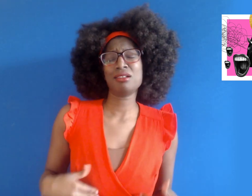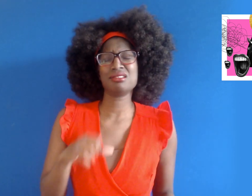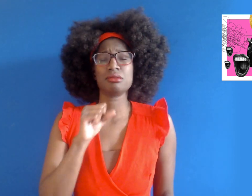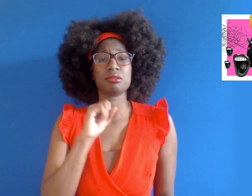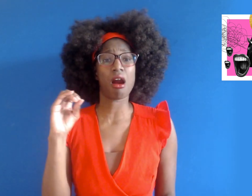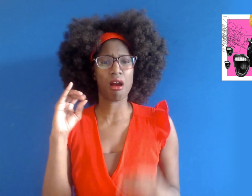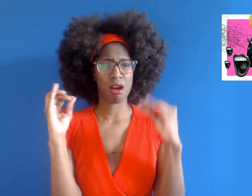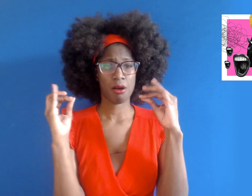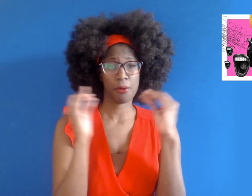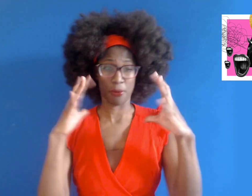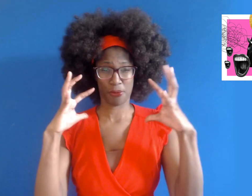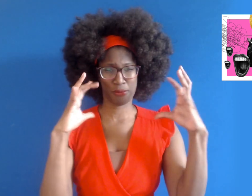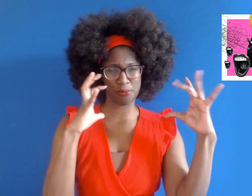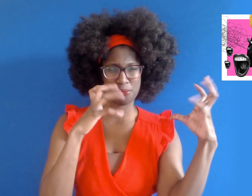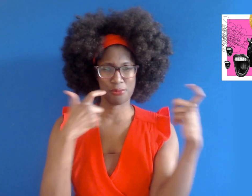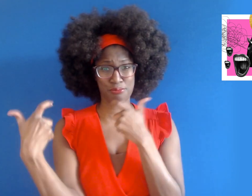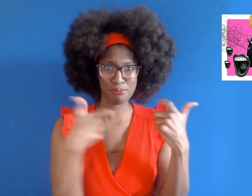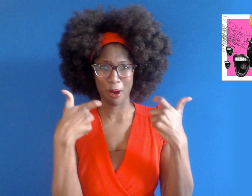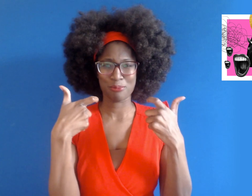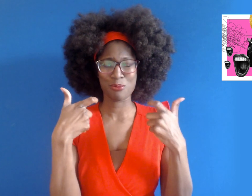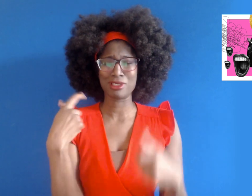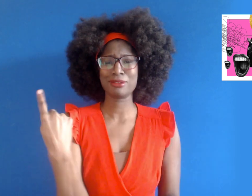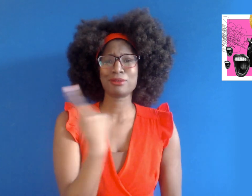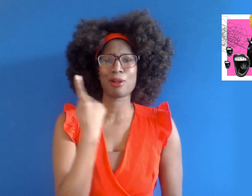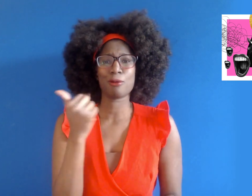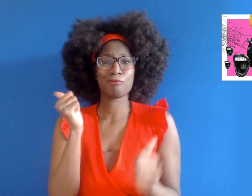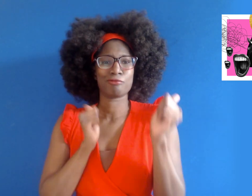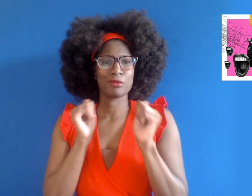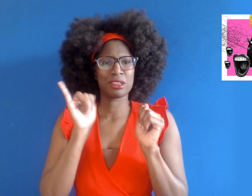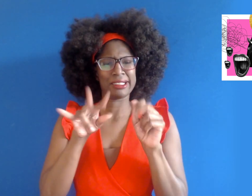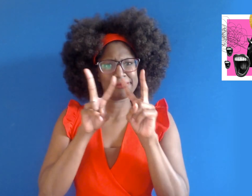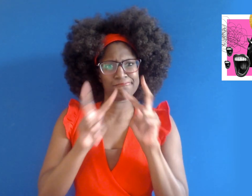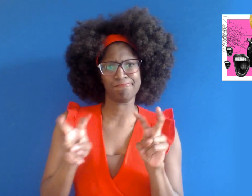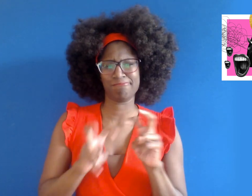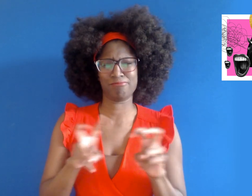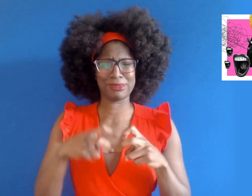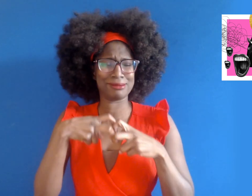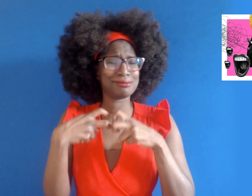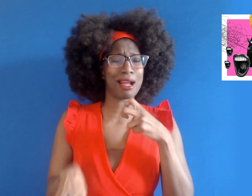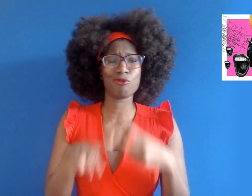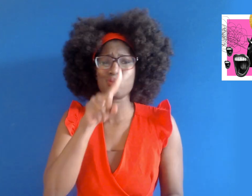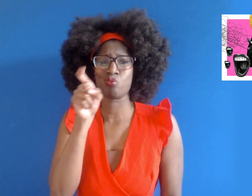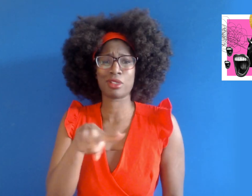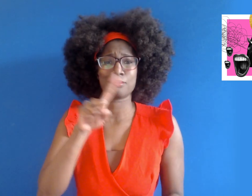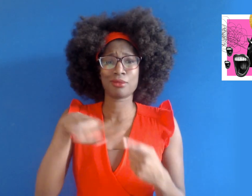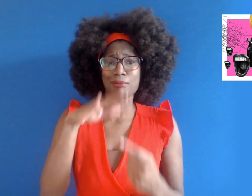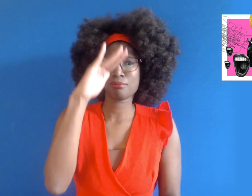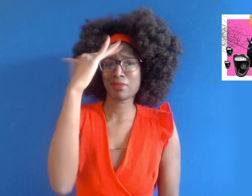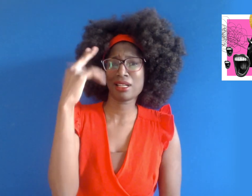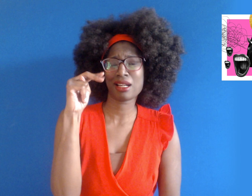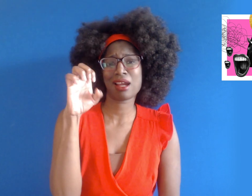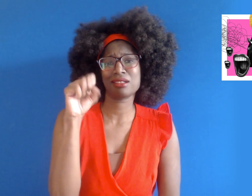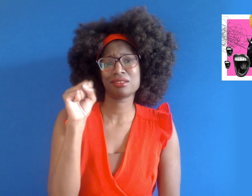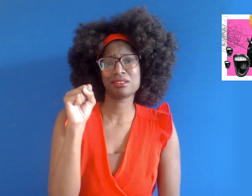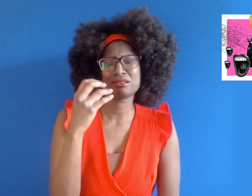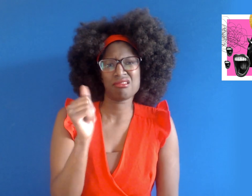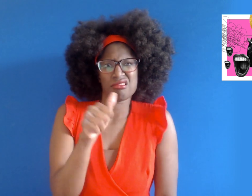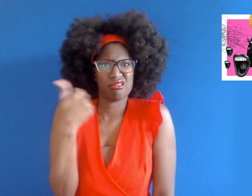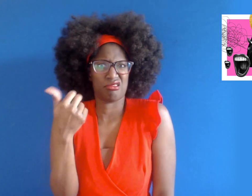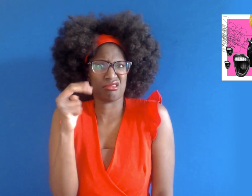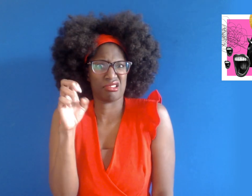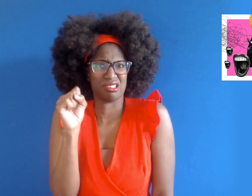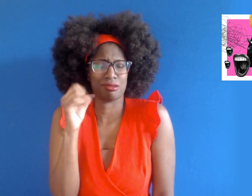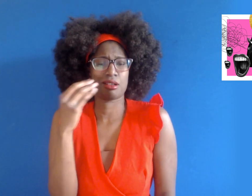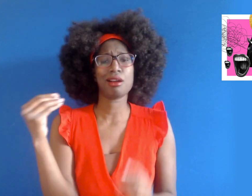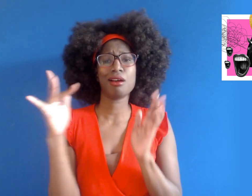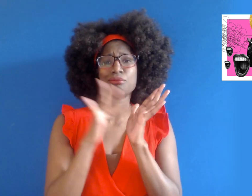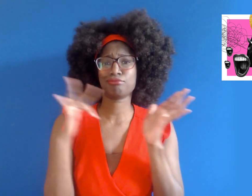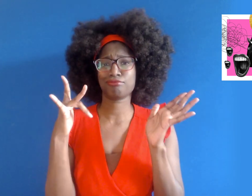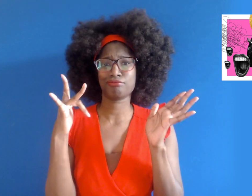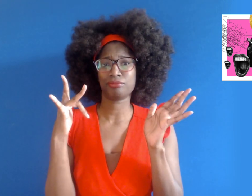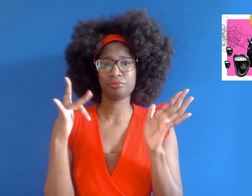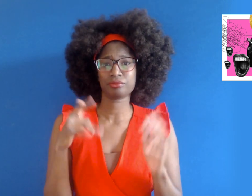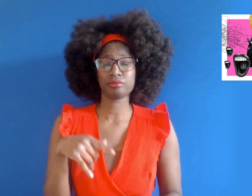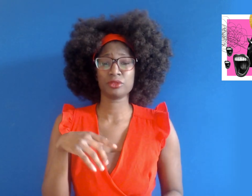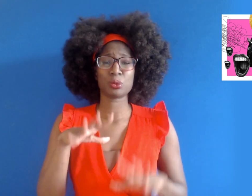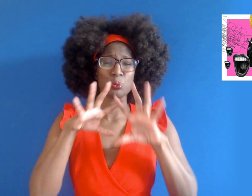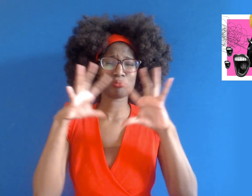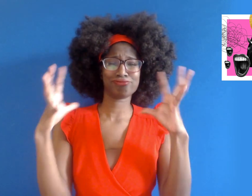Body So Fluorescent is an electrifying solo performance that asks difficult questions about Blackness, otherness, and appropriation.